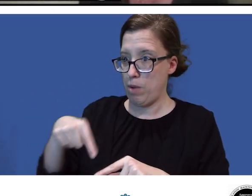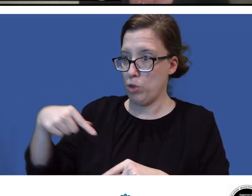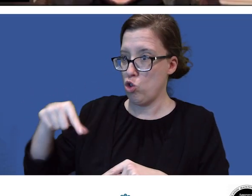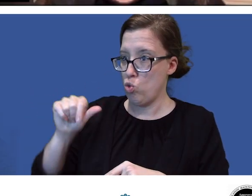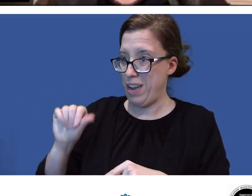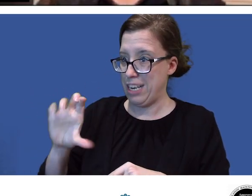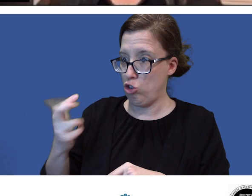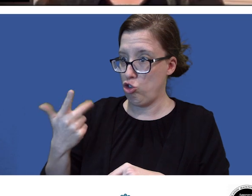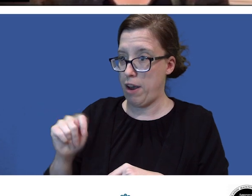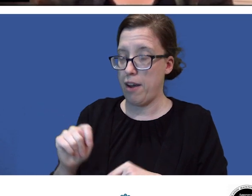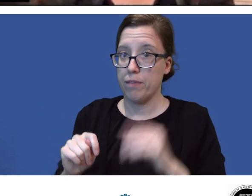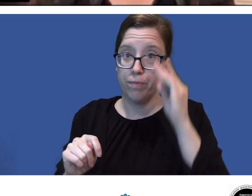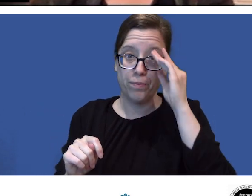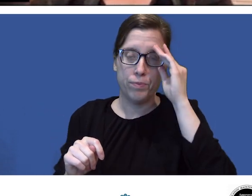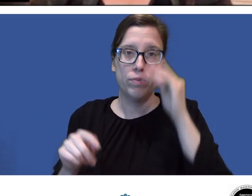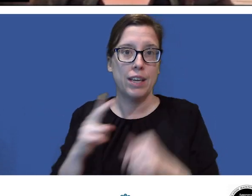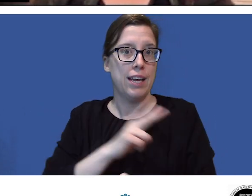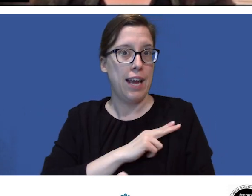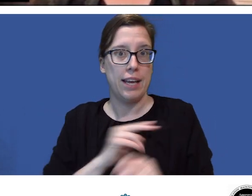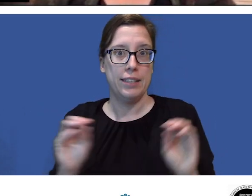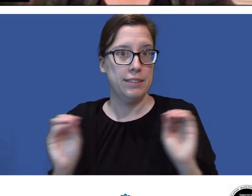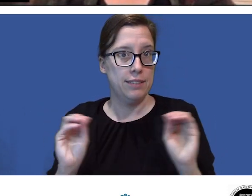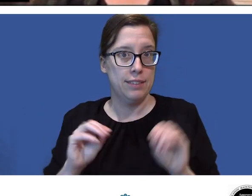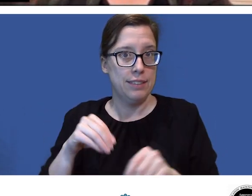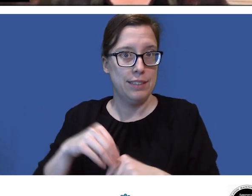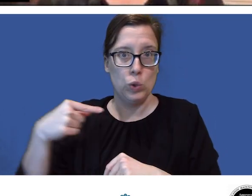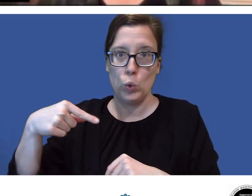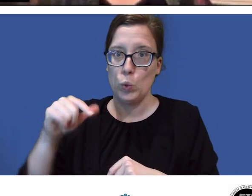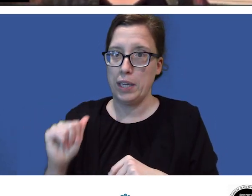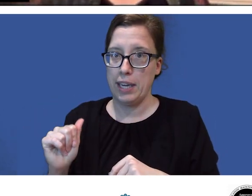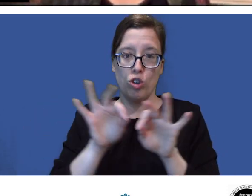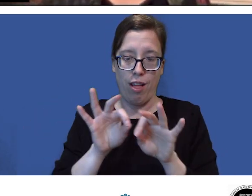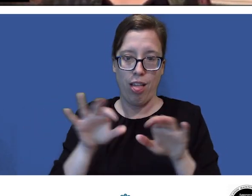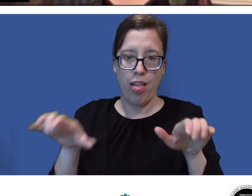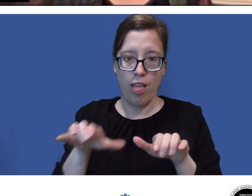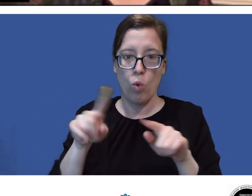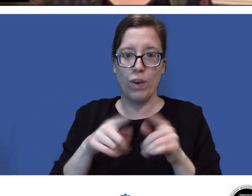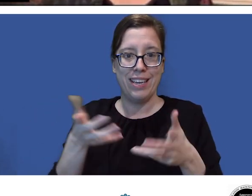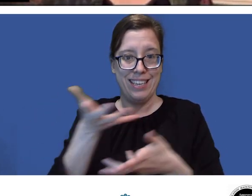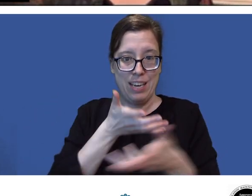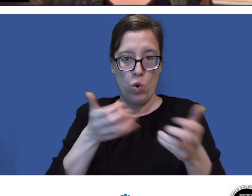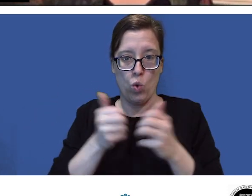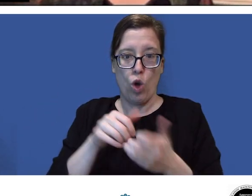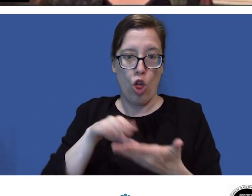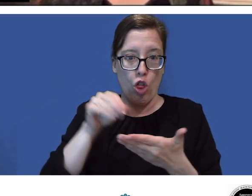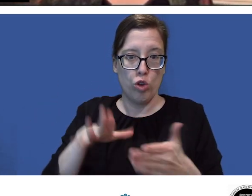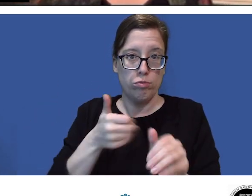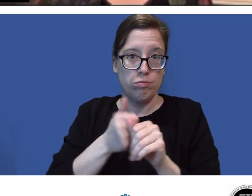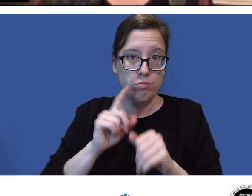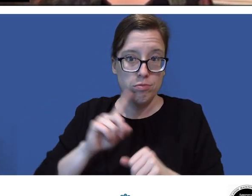Susan: Okay. Critical Actions When Interacting with a Learner